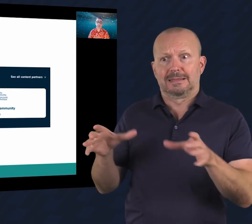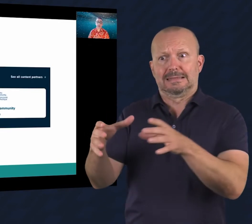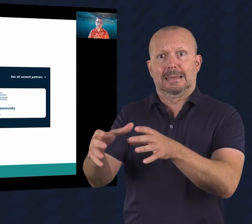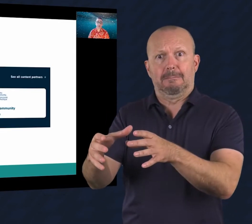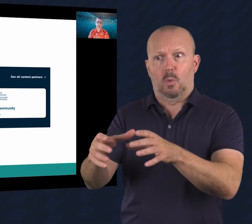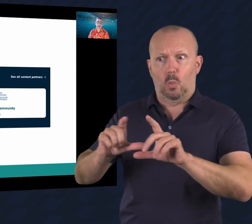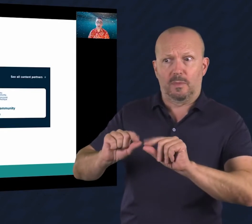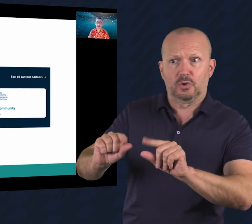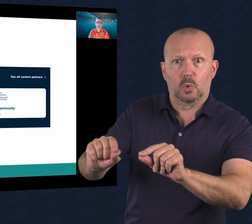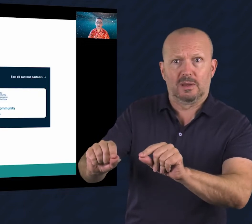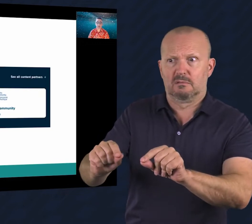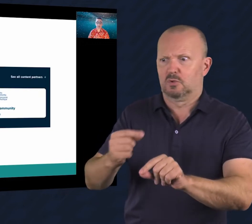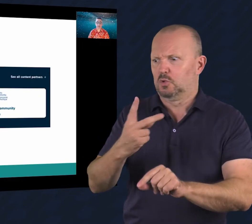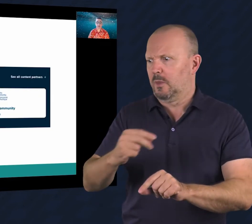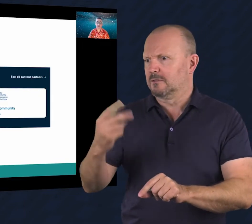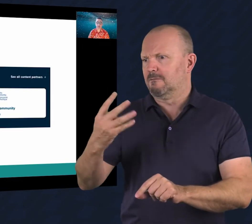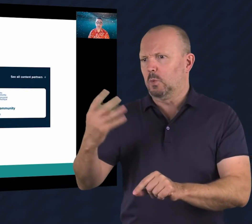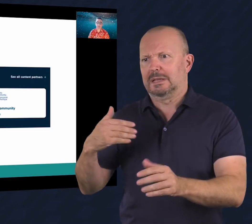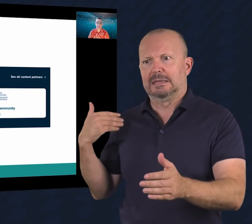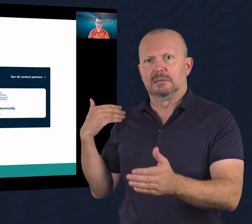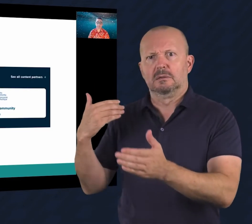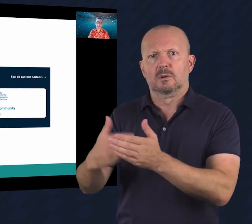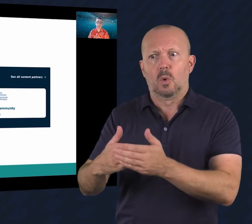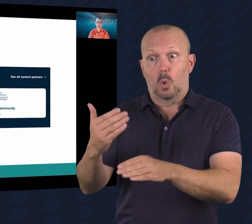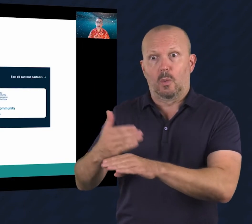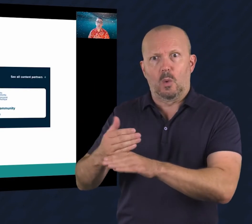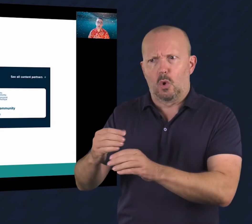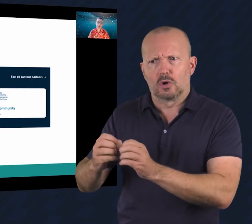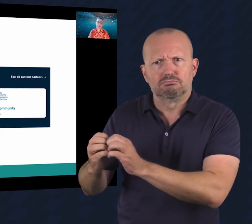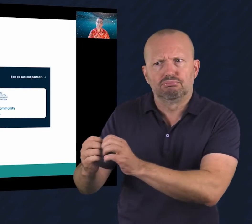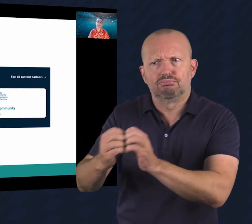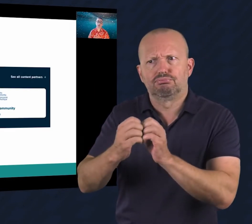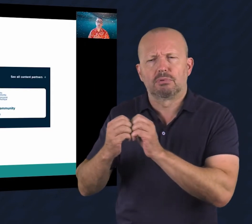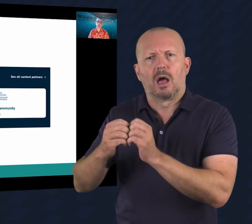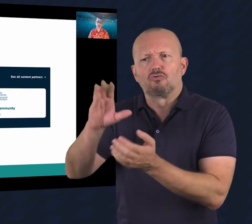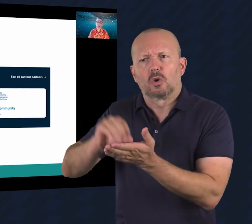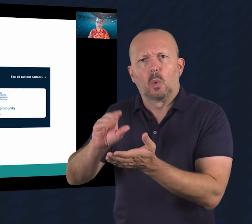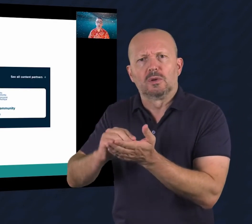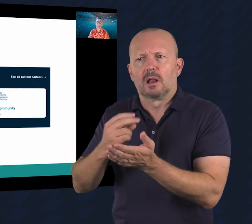at NGO Pasifika Renaissance have done since 2014, that work has been a focus on recording oral histories